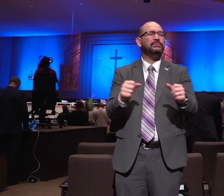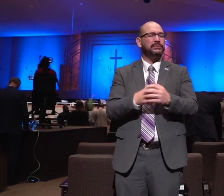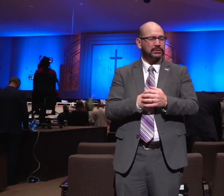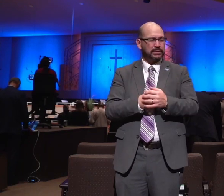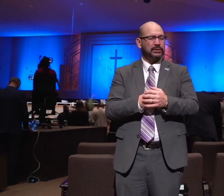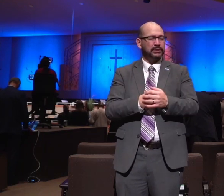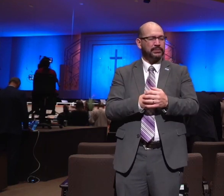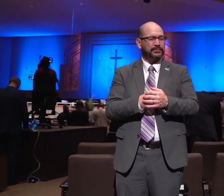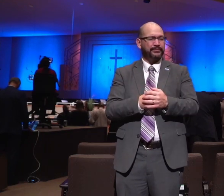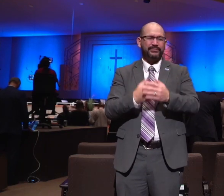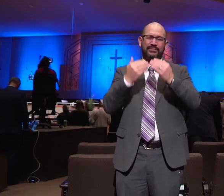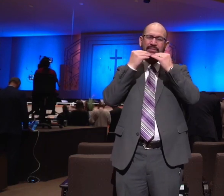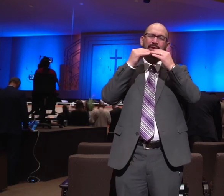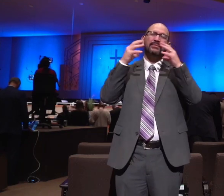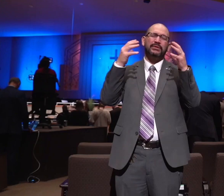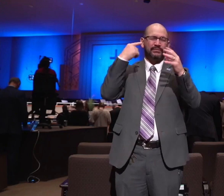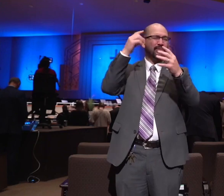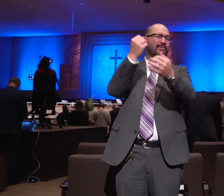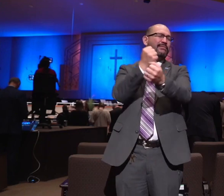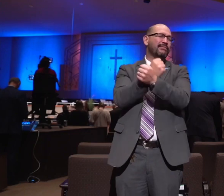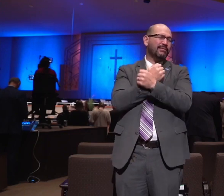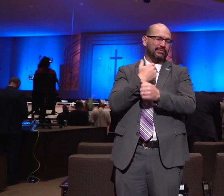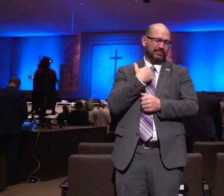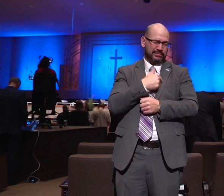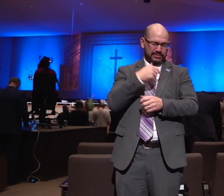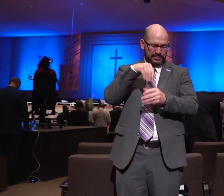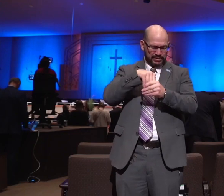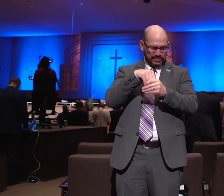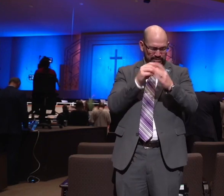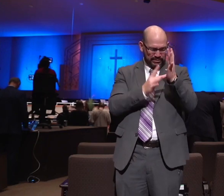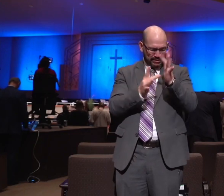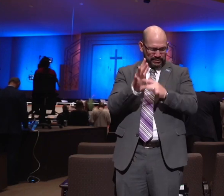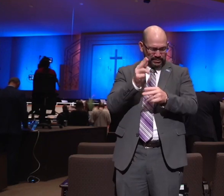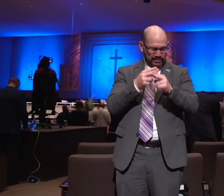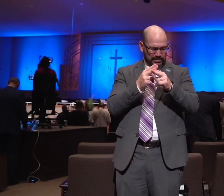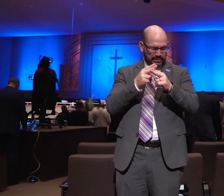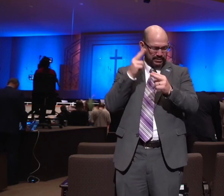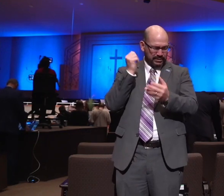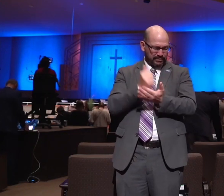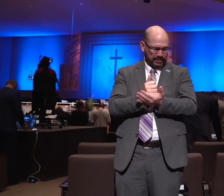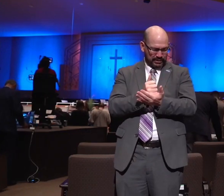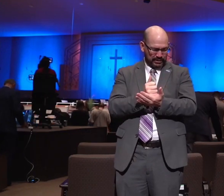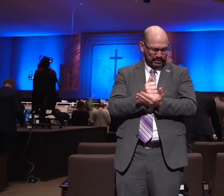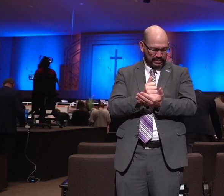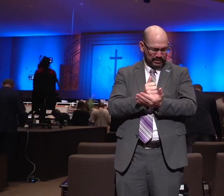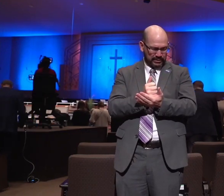thank you for loving us in Jesus’ name